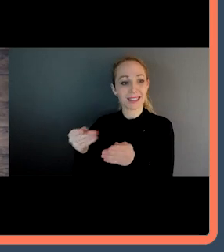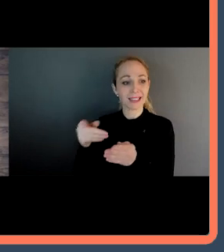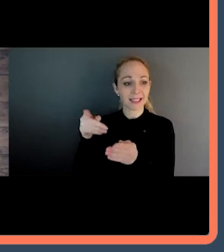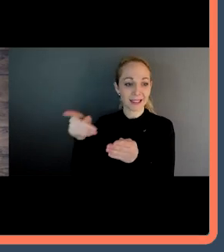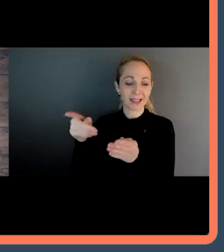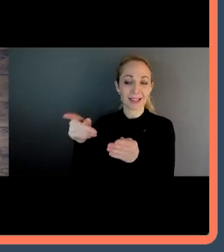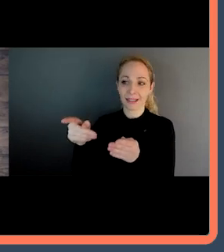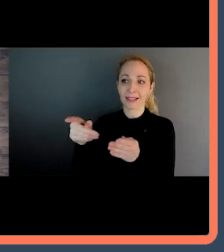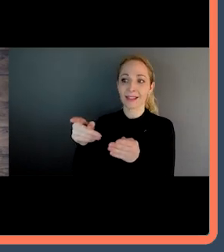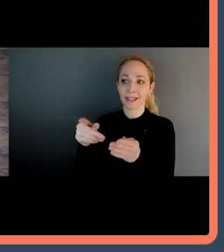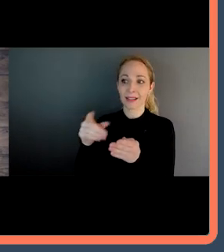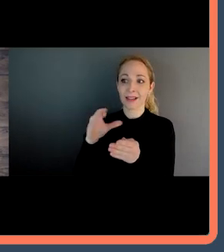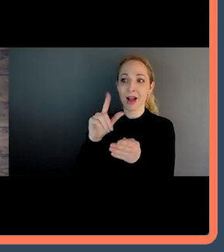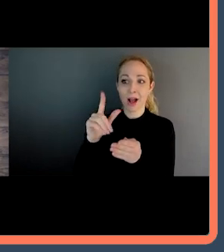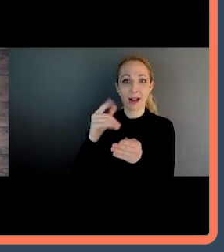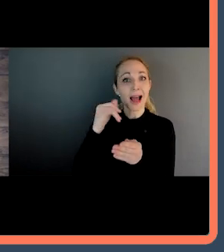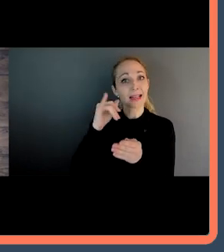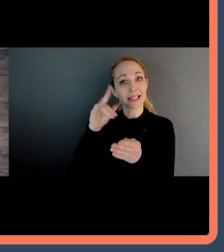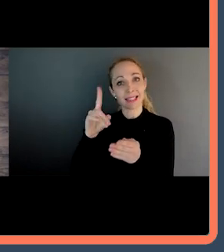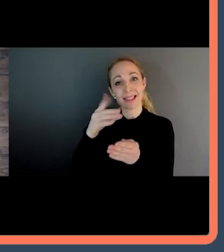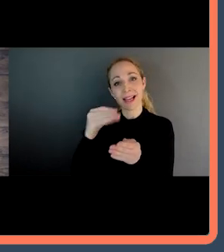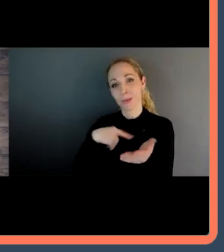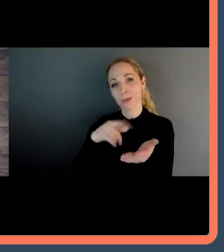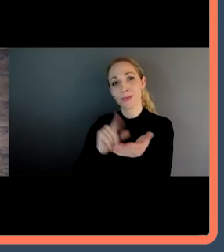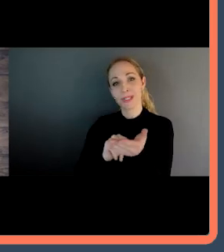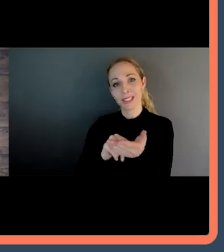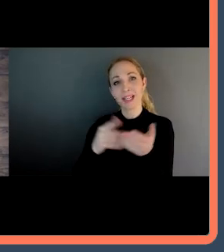COMPANY INFORMATION IS FOR THAT CONTACT.